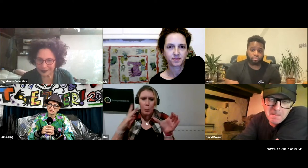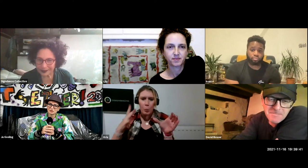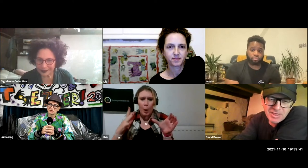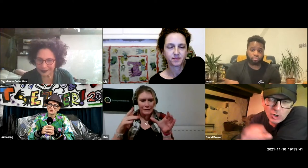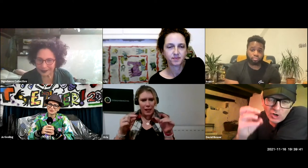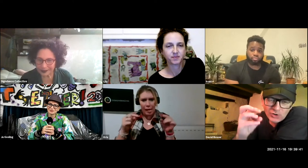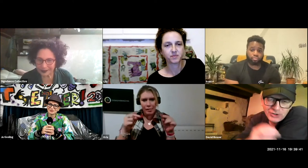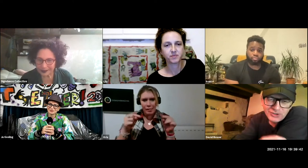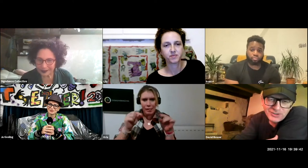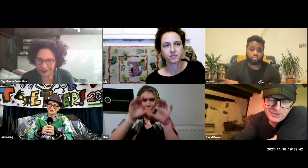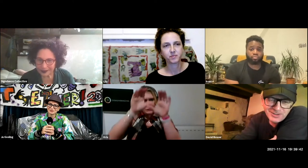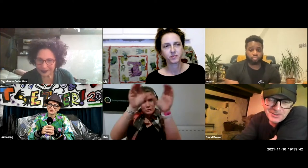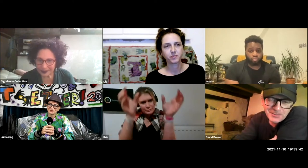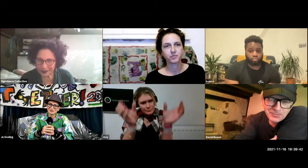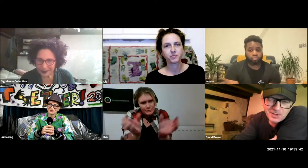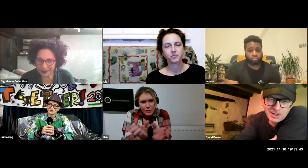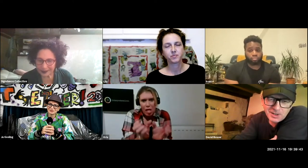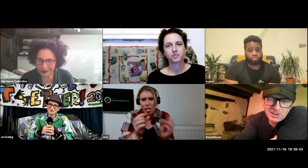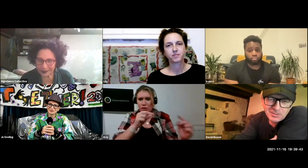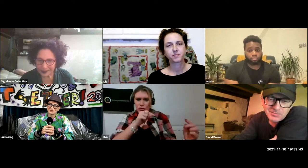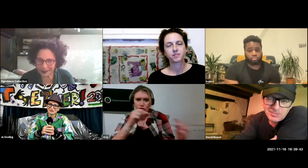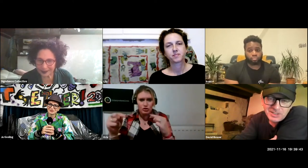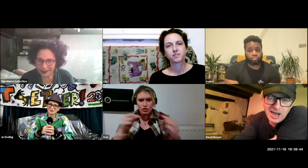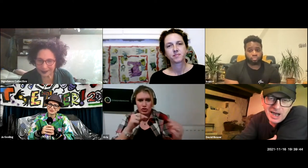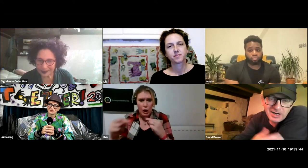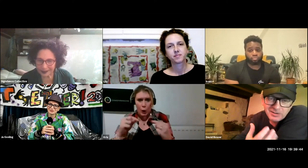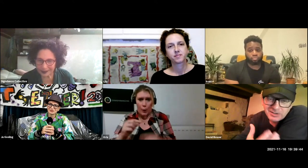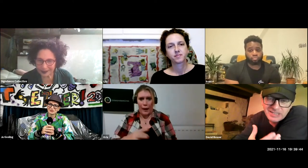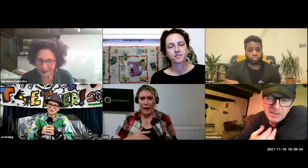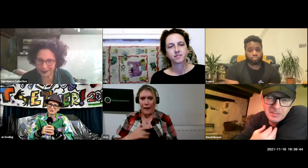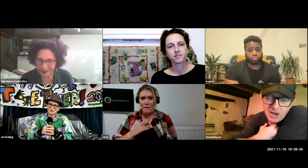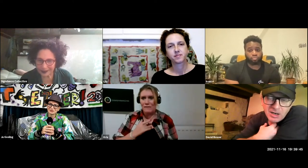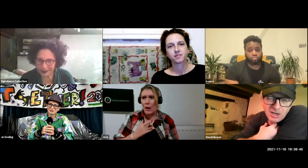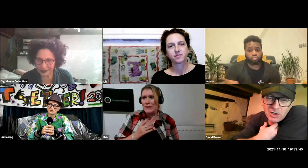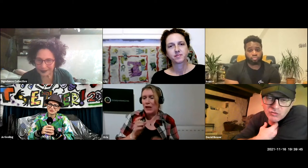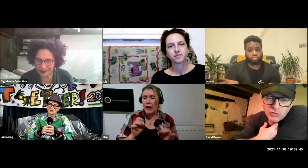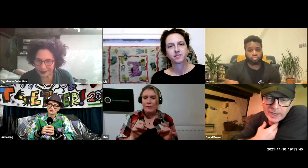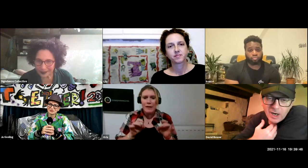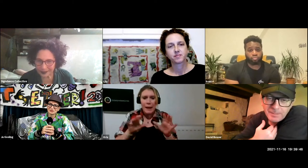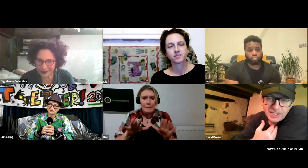performances in Europe already. I know